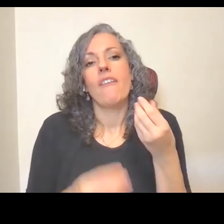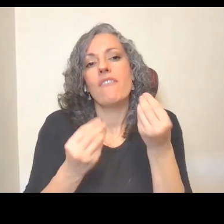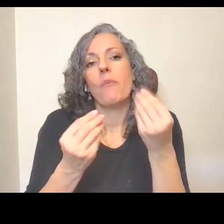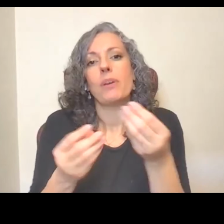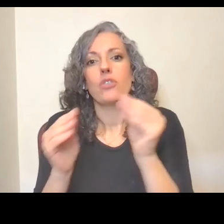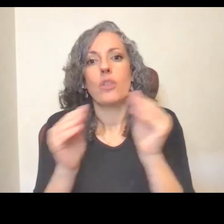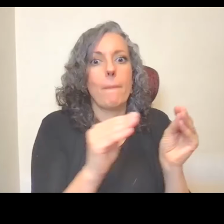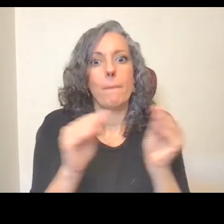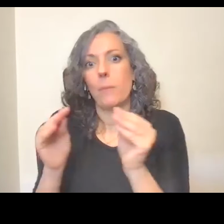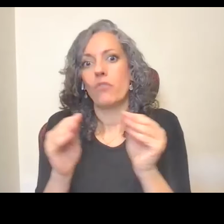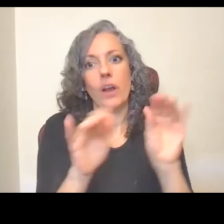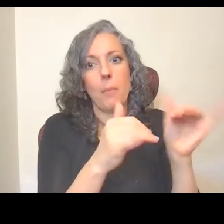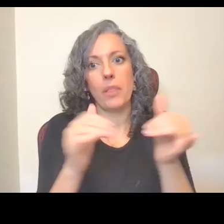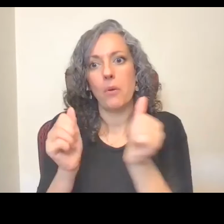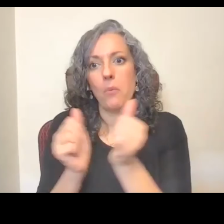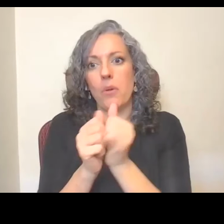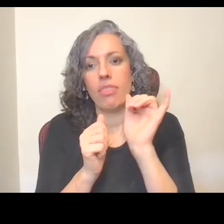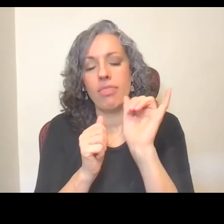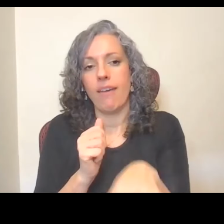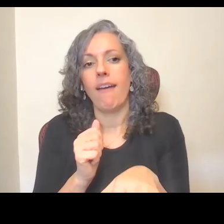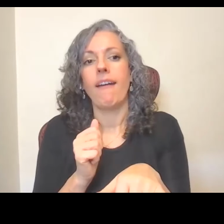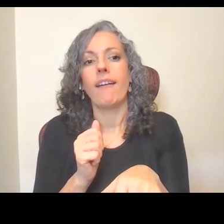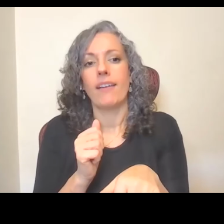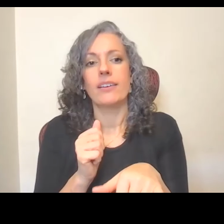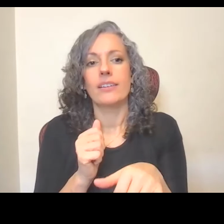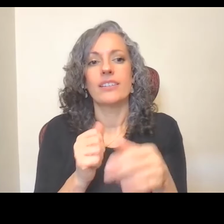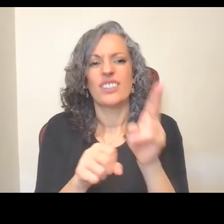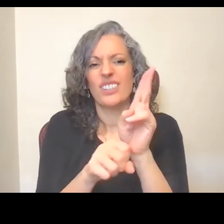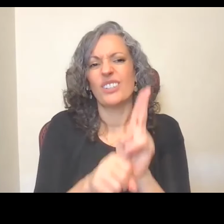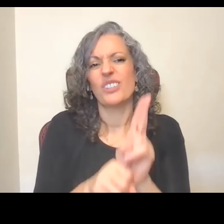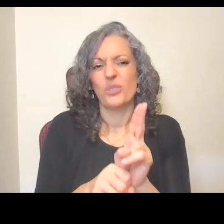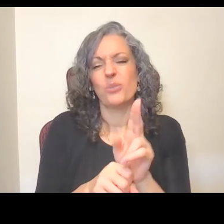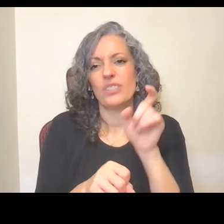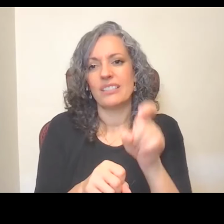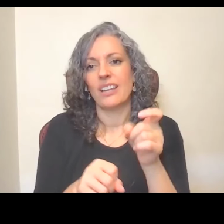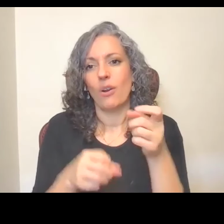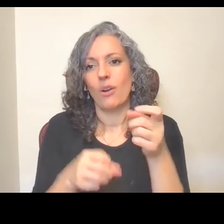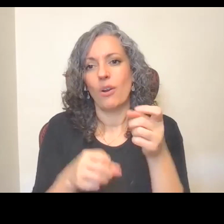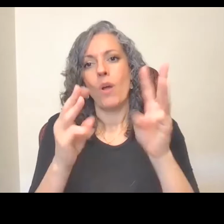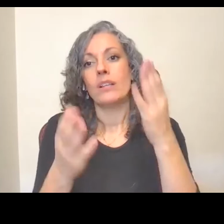automatically on your interface you need to have a way to stop that. So like videos and sliders,